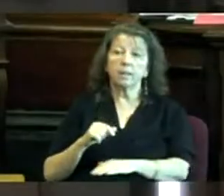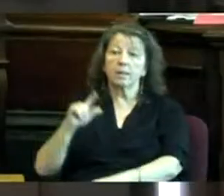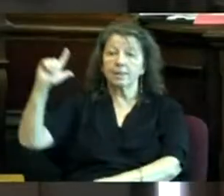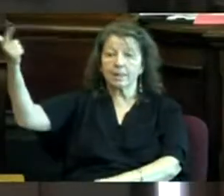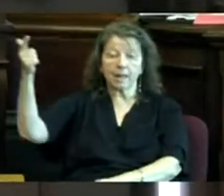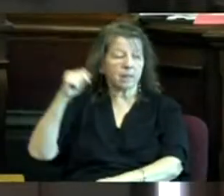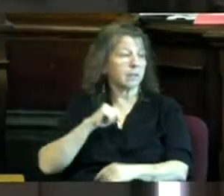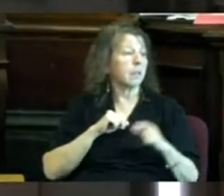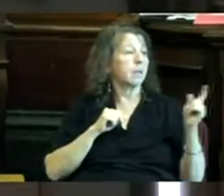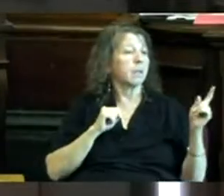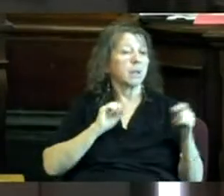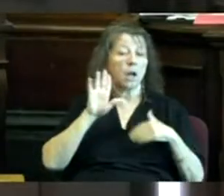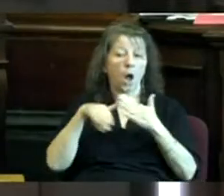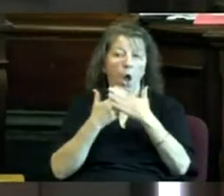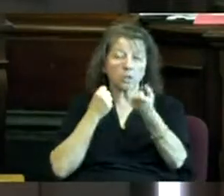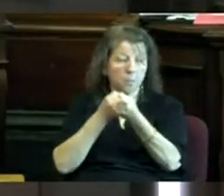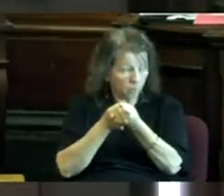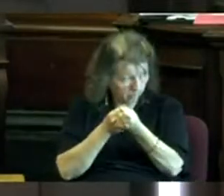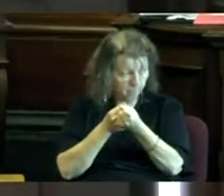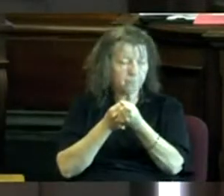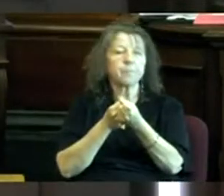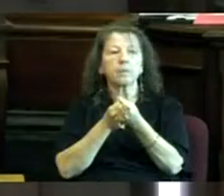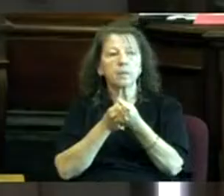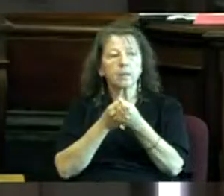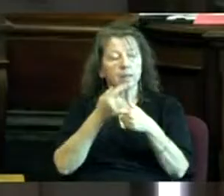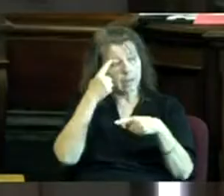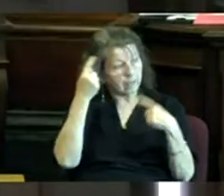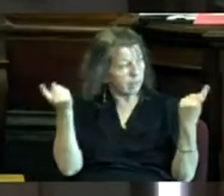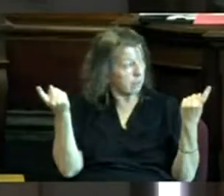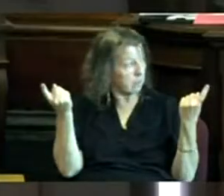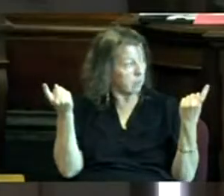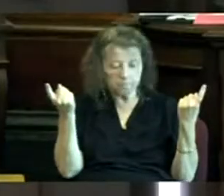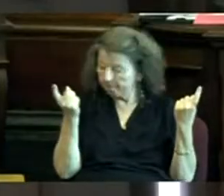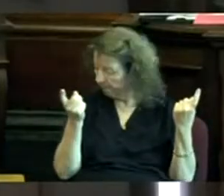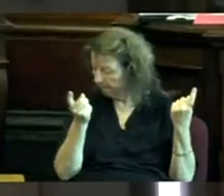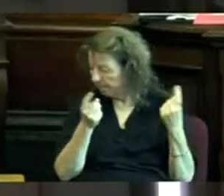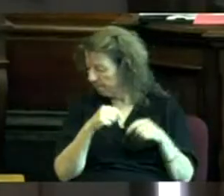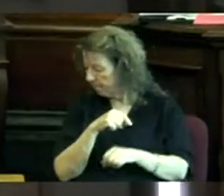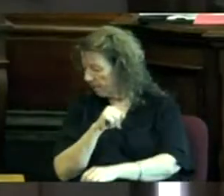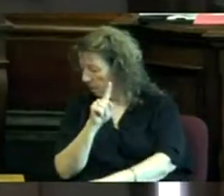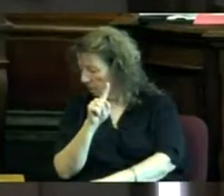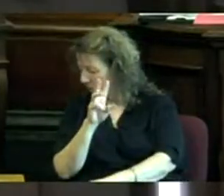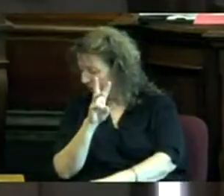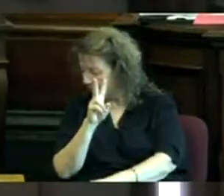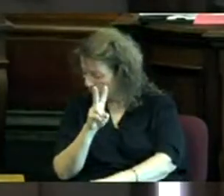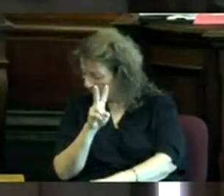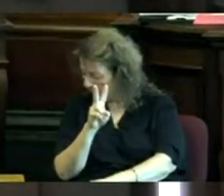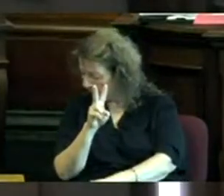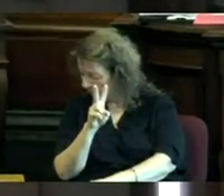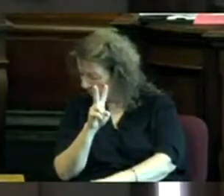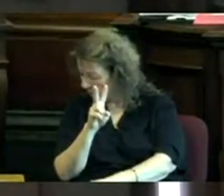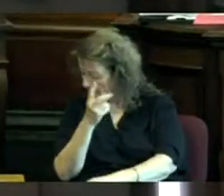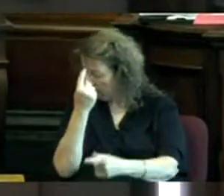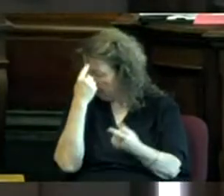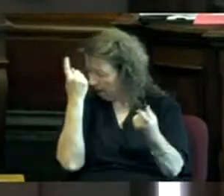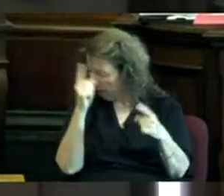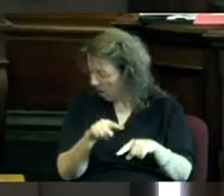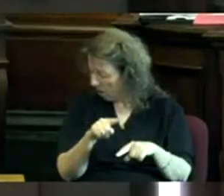questions, comments or concerns? If not, I'll take a motion. Move it moved and seconded. All in